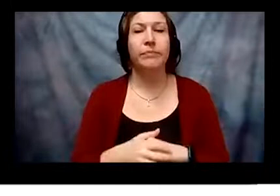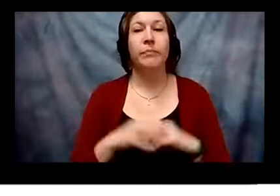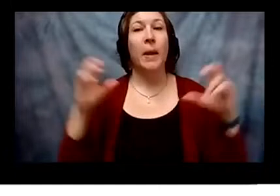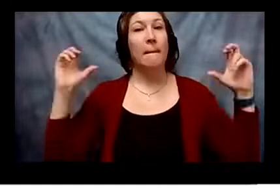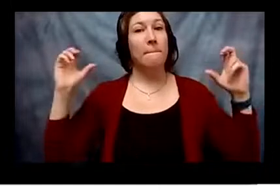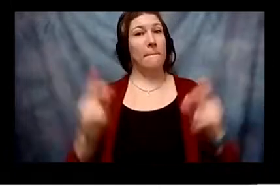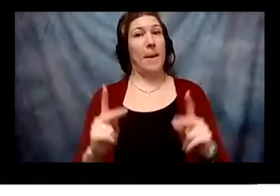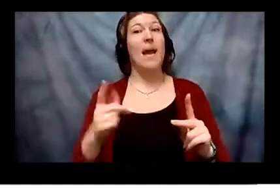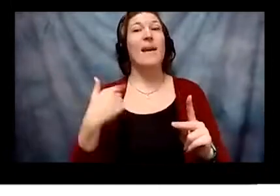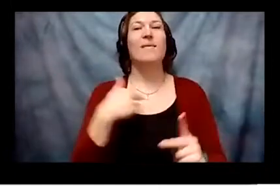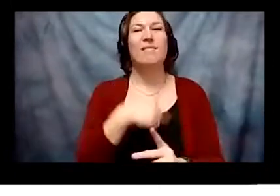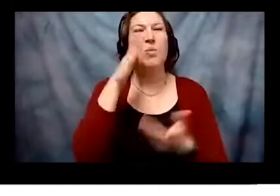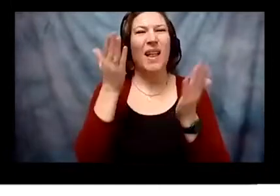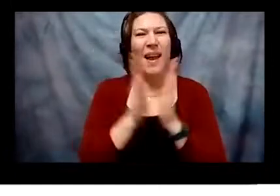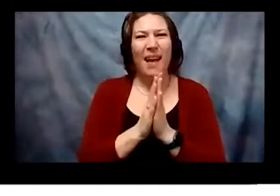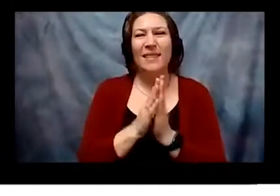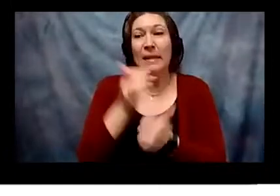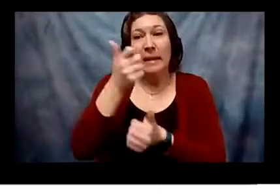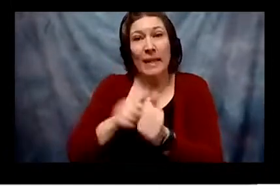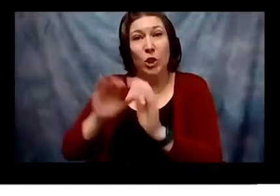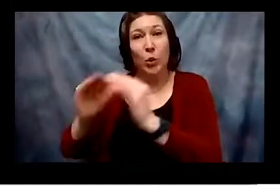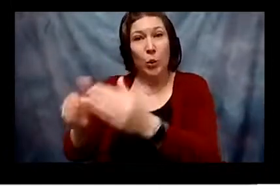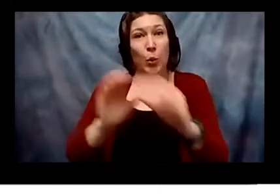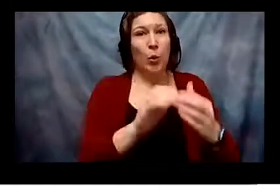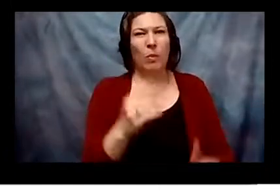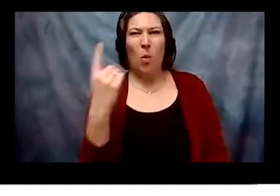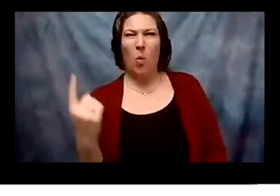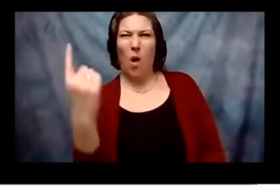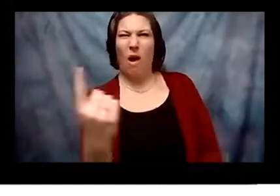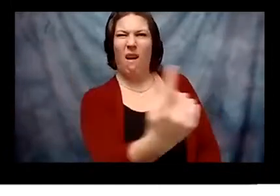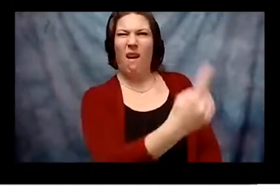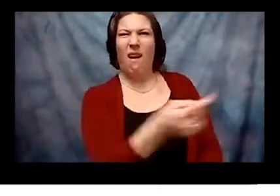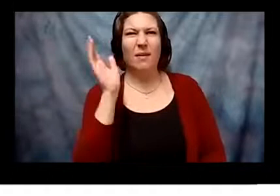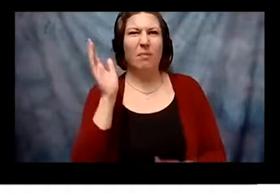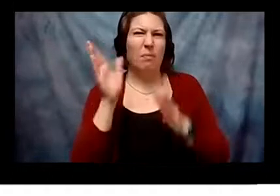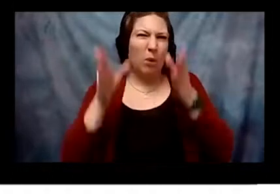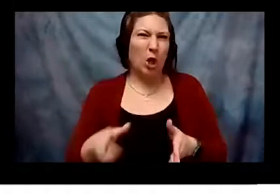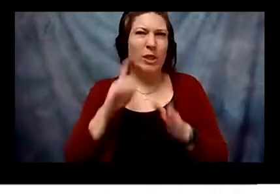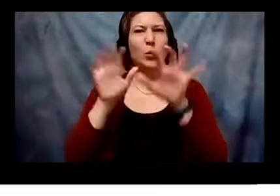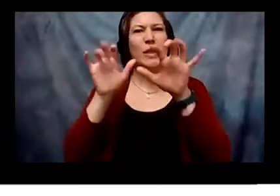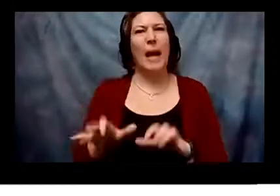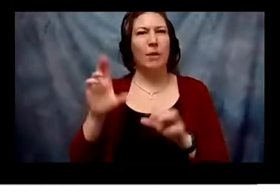we will ask one person from your group to summarize your discussion by typing in the chat, please designate a